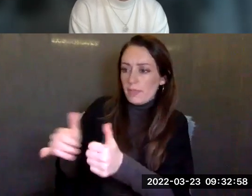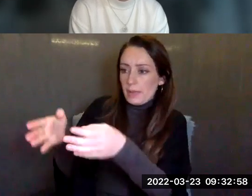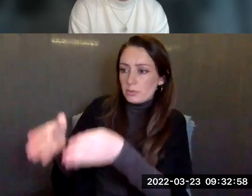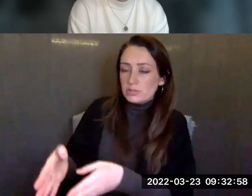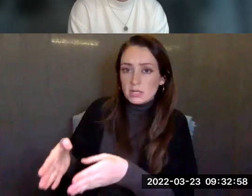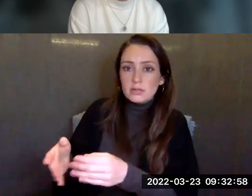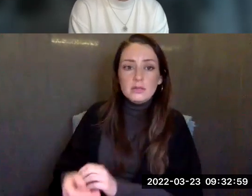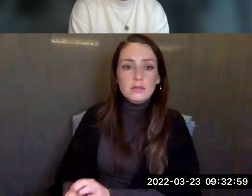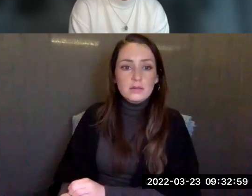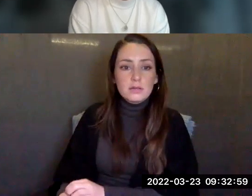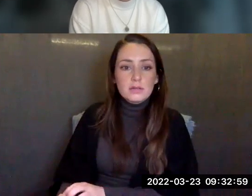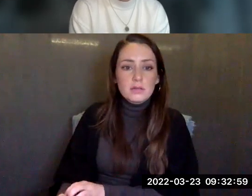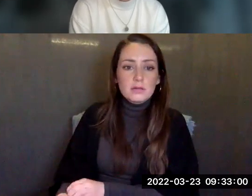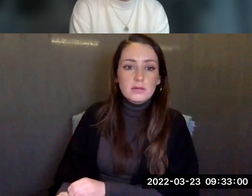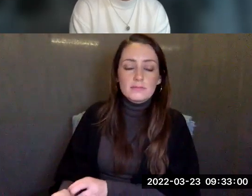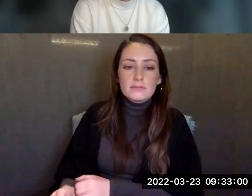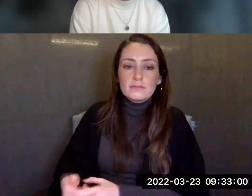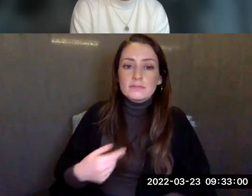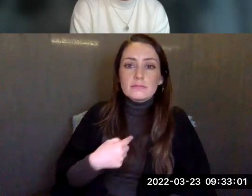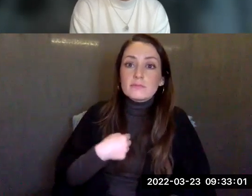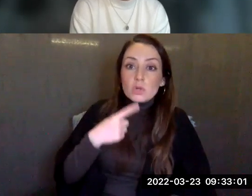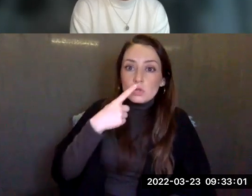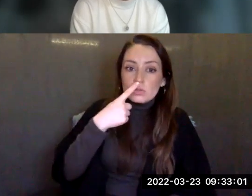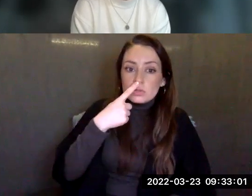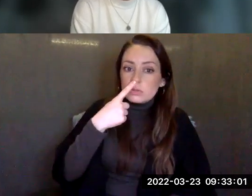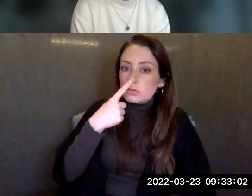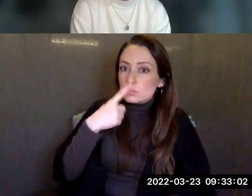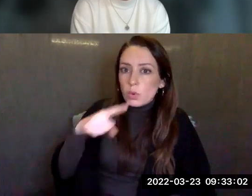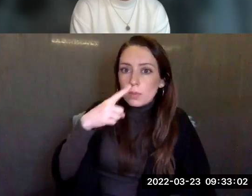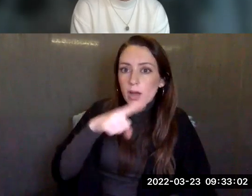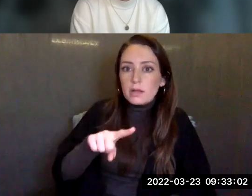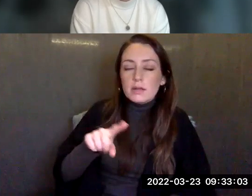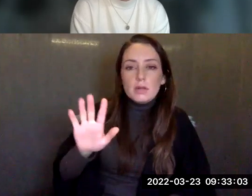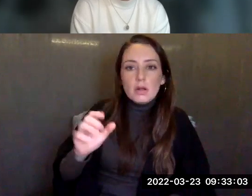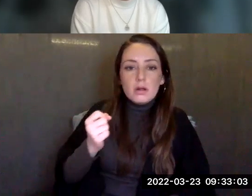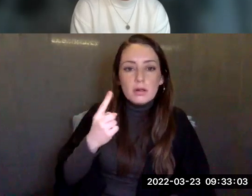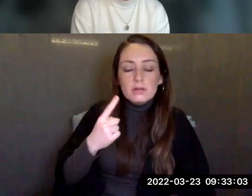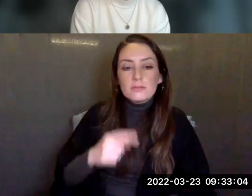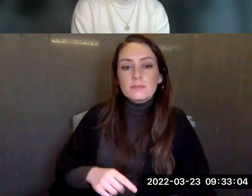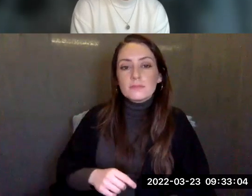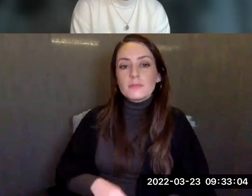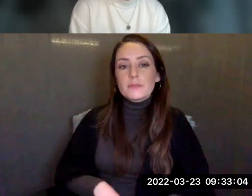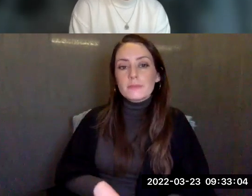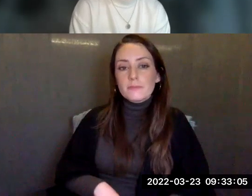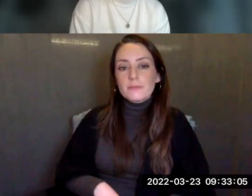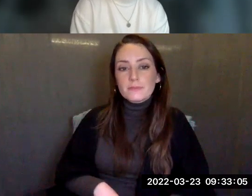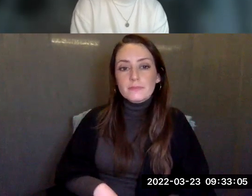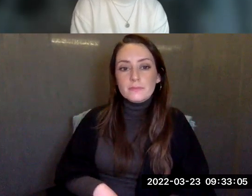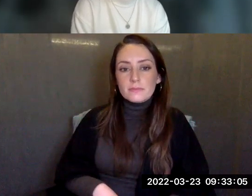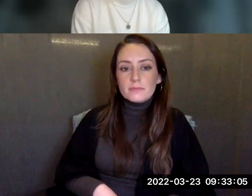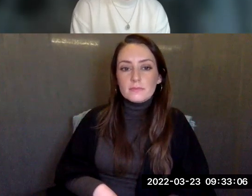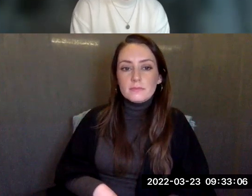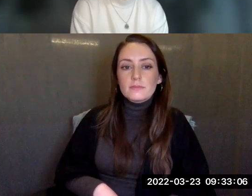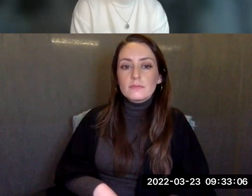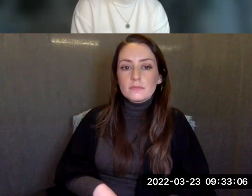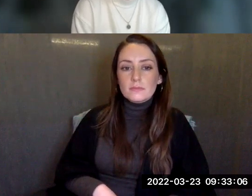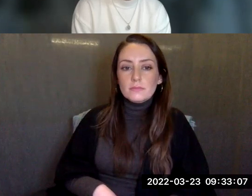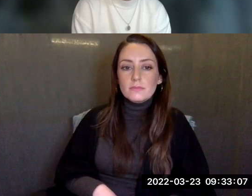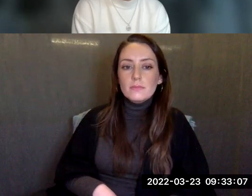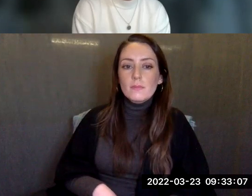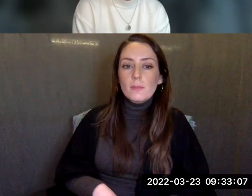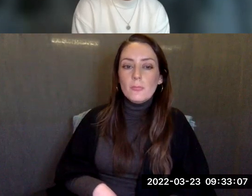I don't mind we we rather know before we shouldn't have too much.